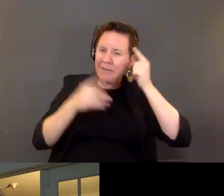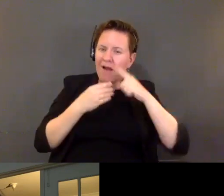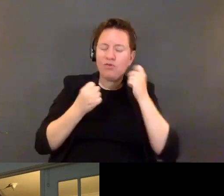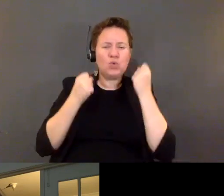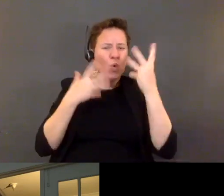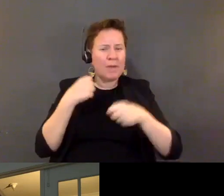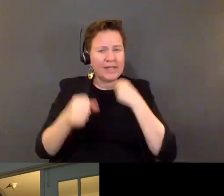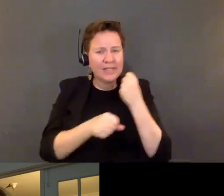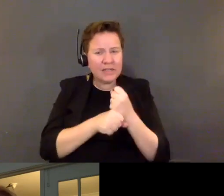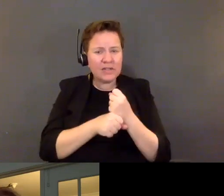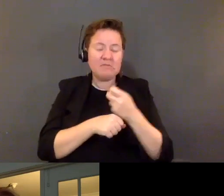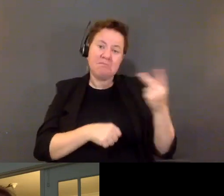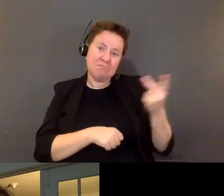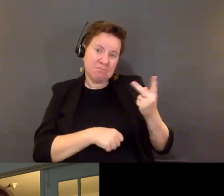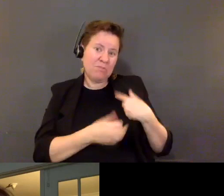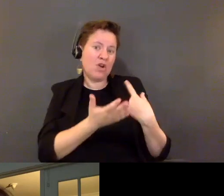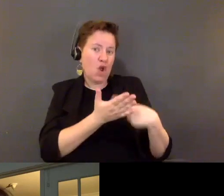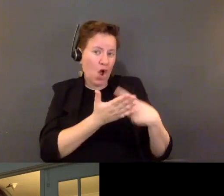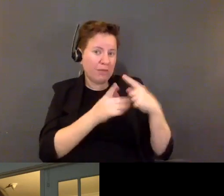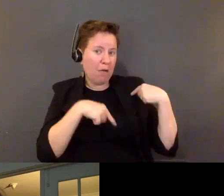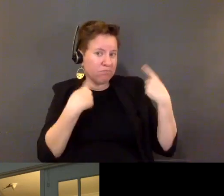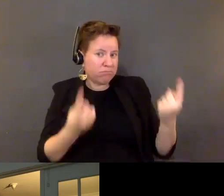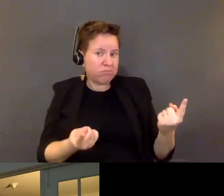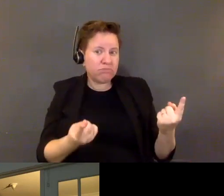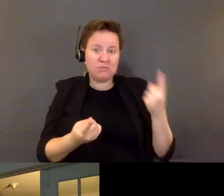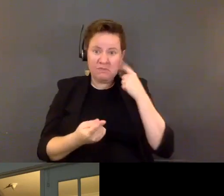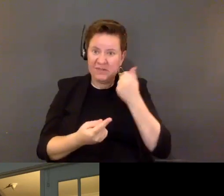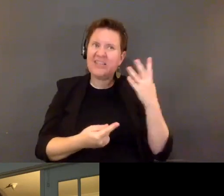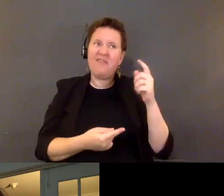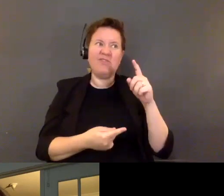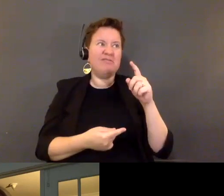things you and i have been talking about for the several decades that we've known each other